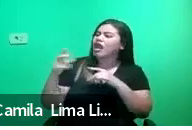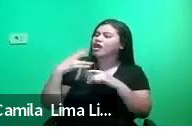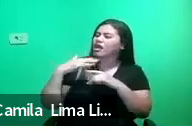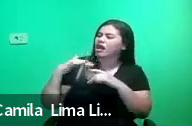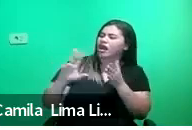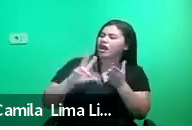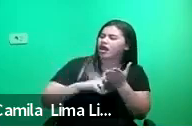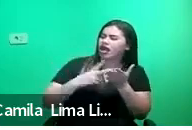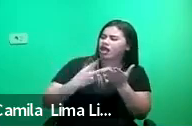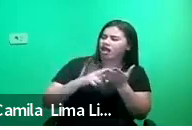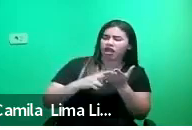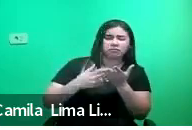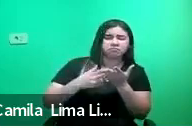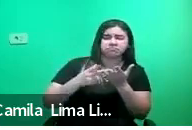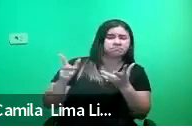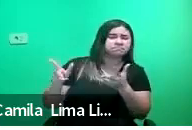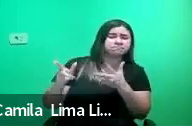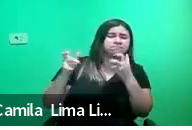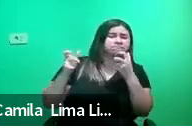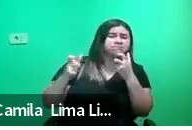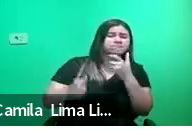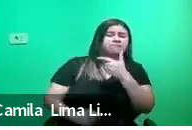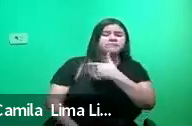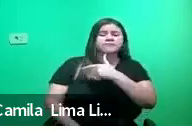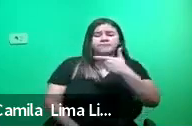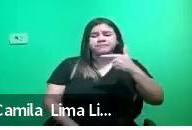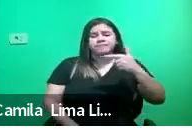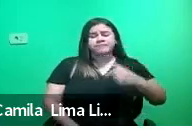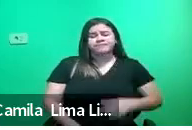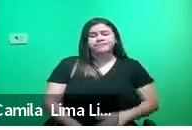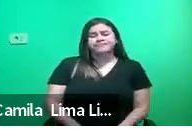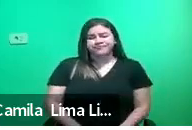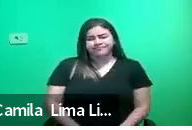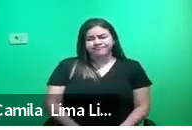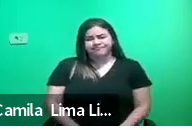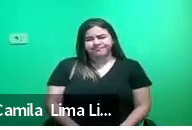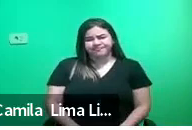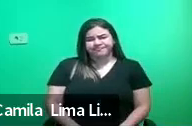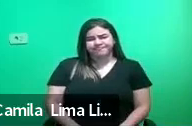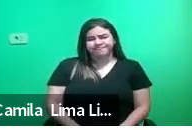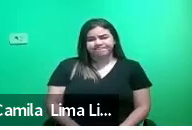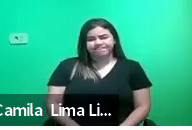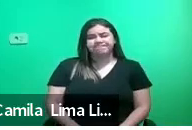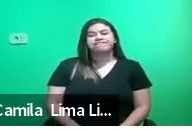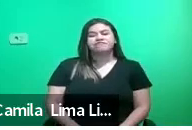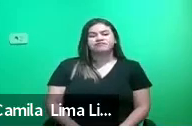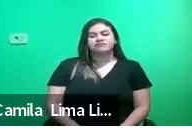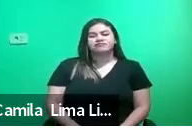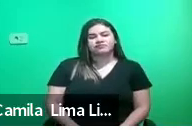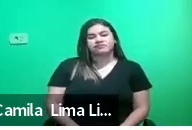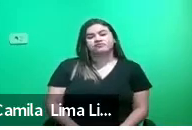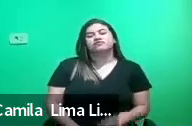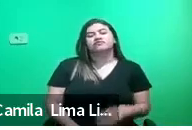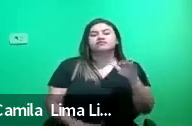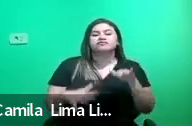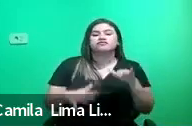inferential, or any other abilities to make sense of anything except when you except when you come s perhaps to perhaps to the